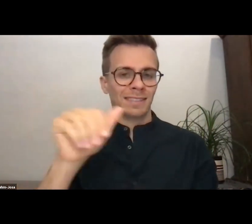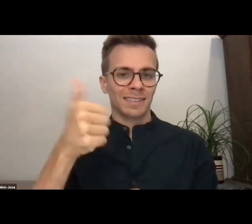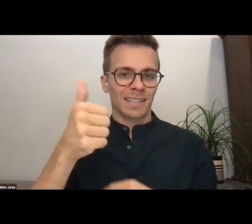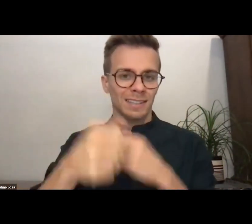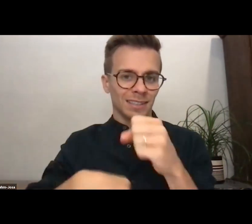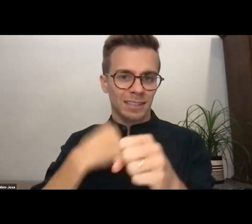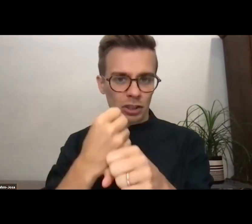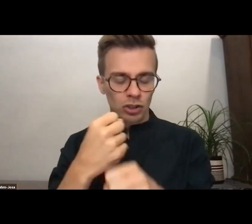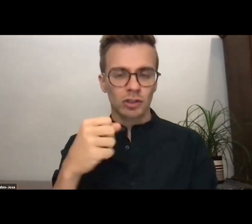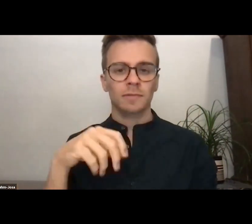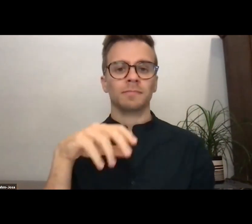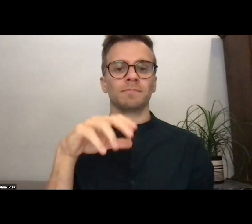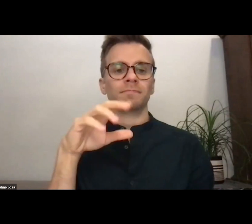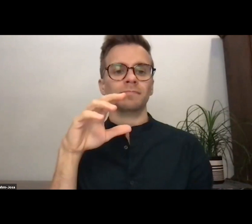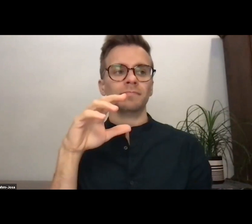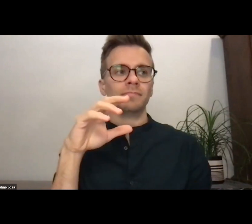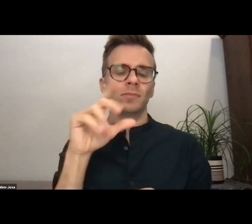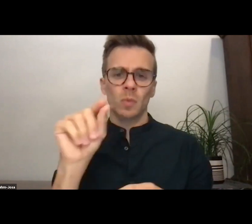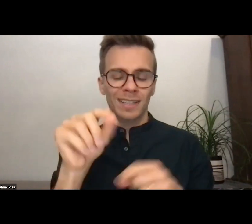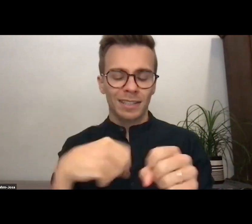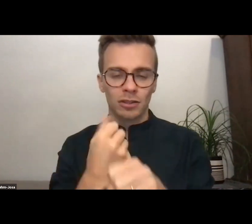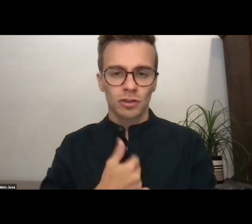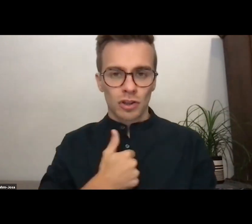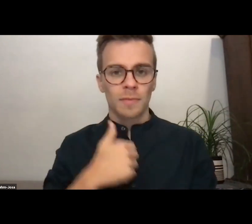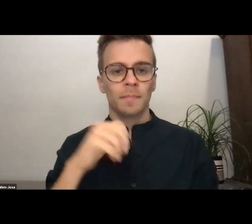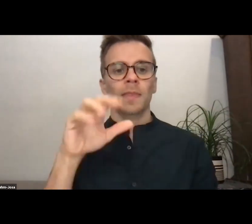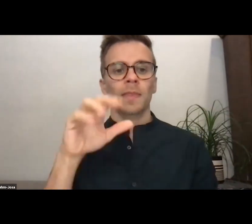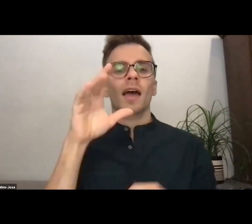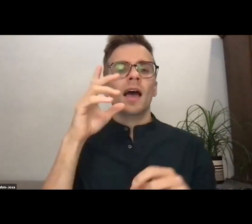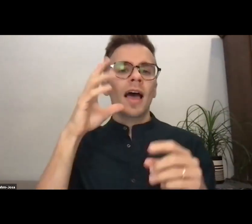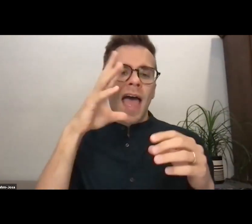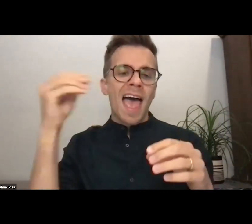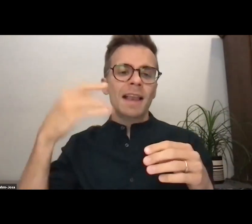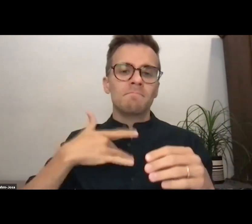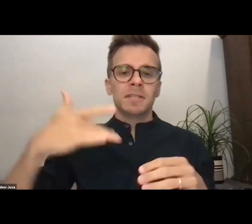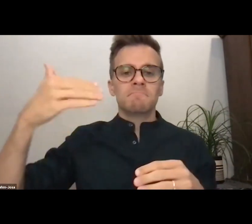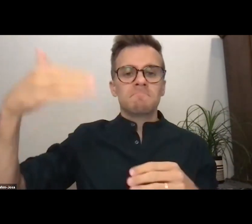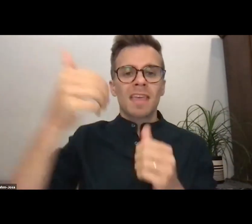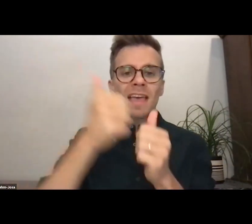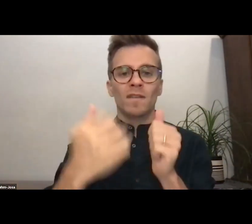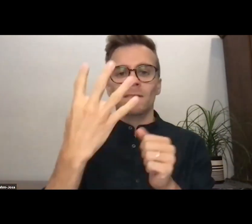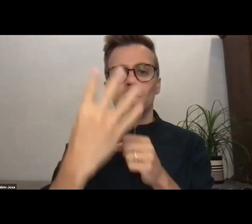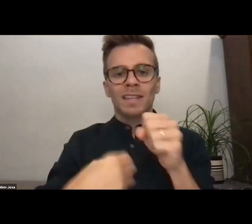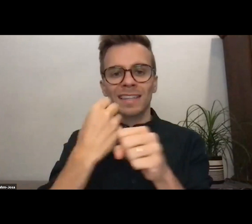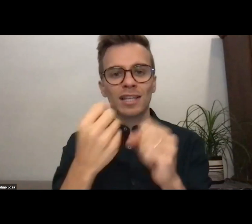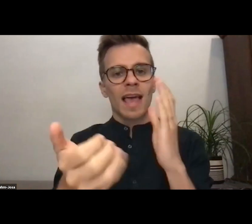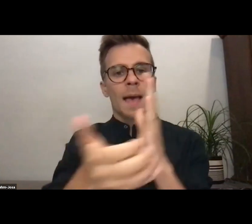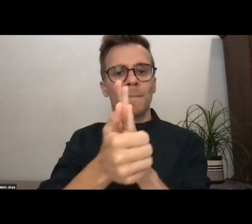how we could predict the city’s growth in the next . . . 20 years.